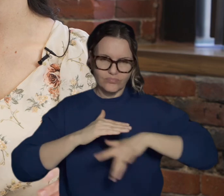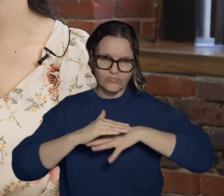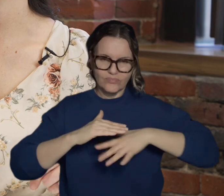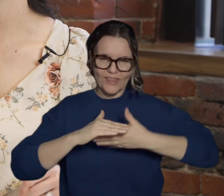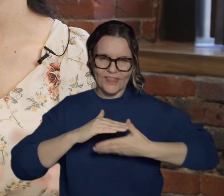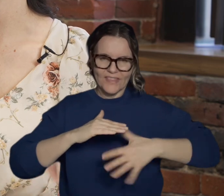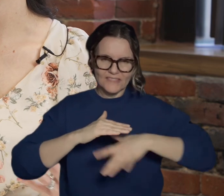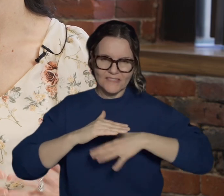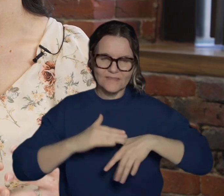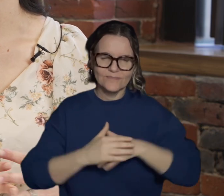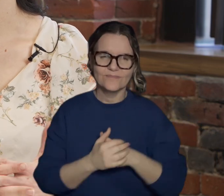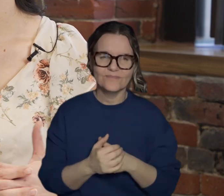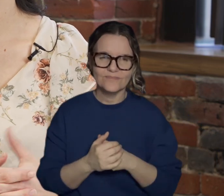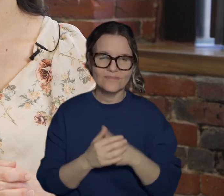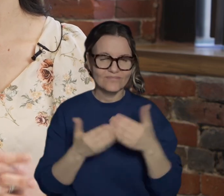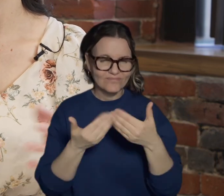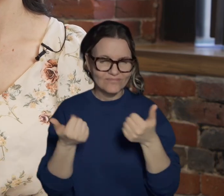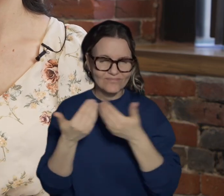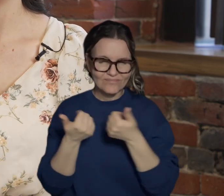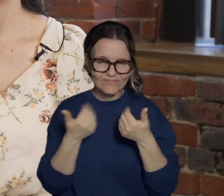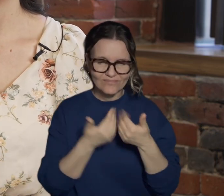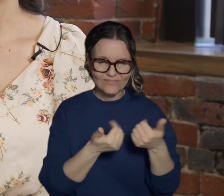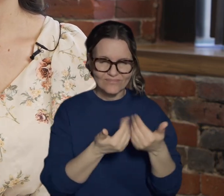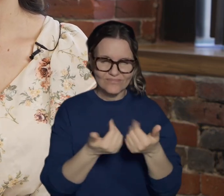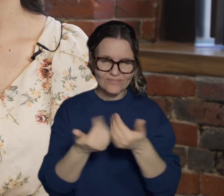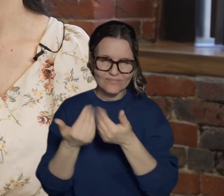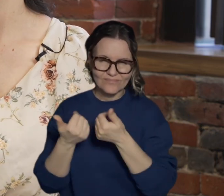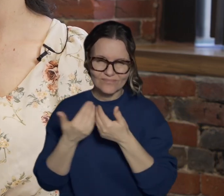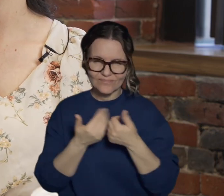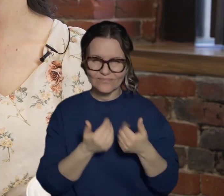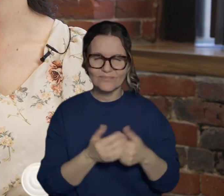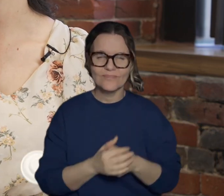to move around in there while they're boiling you're only going to boil the silicone parts